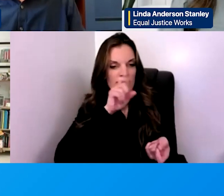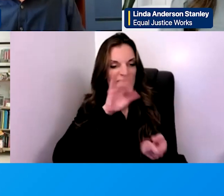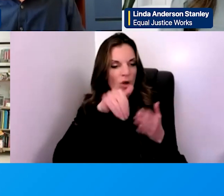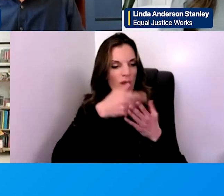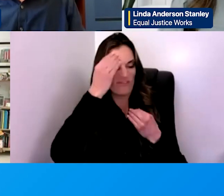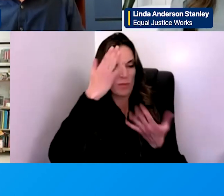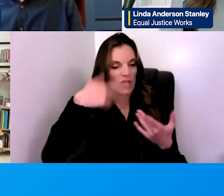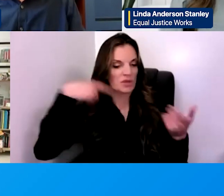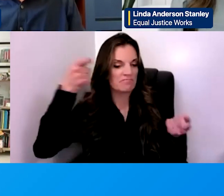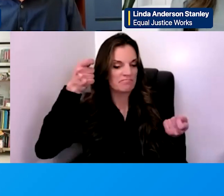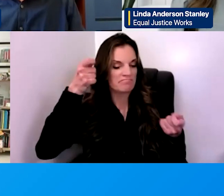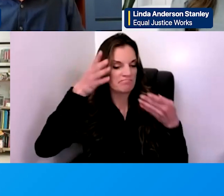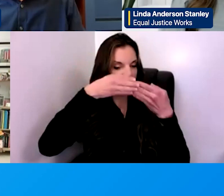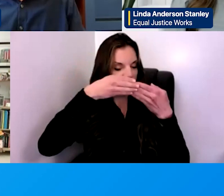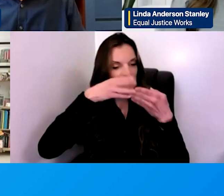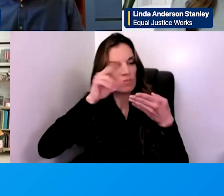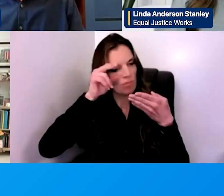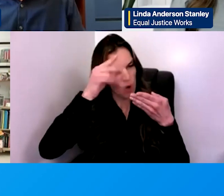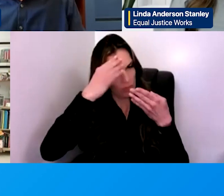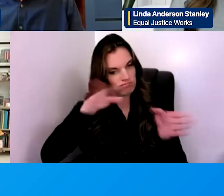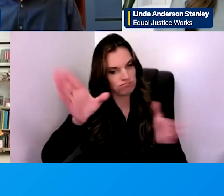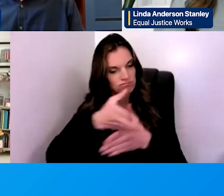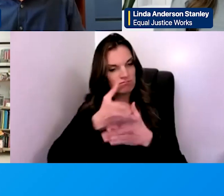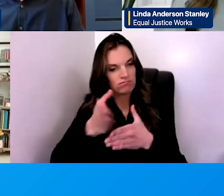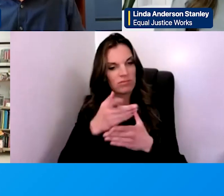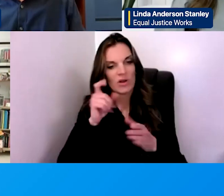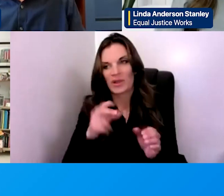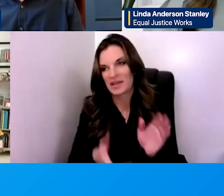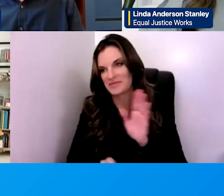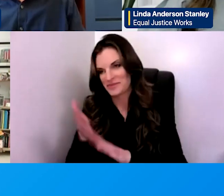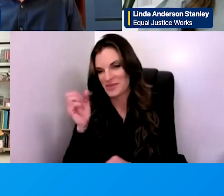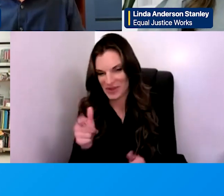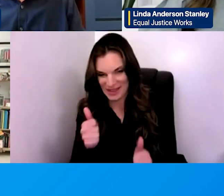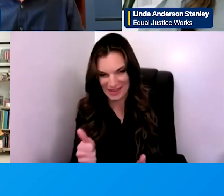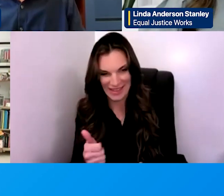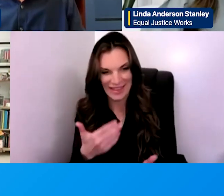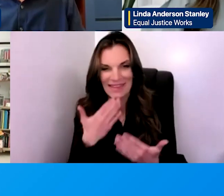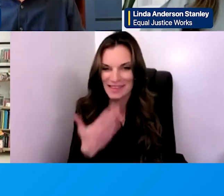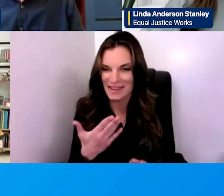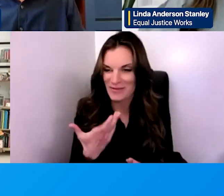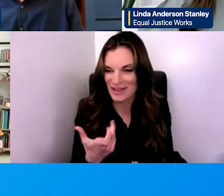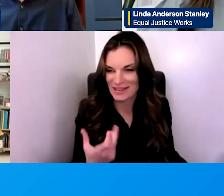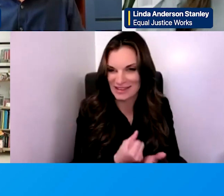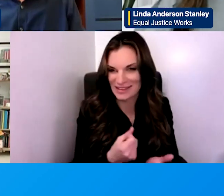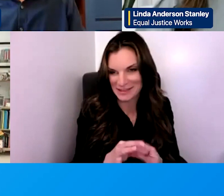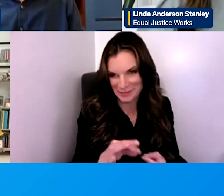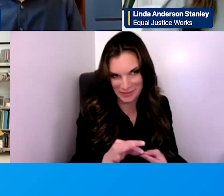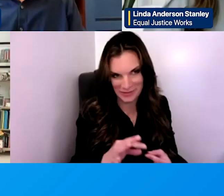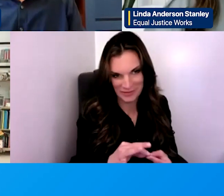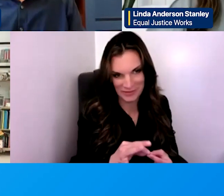have to do with recovery. I need to hop off. I know that is really bad but I really wanted to thank you for the chance of being here.